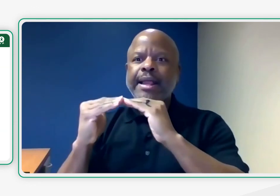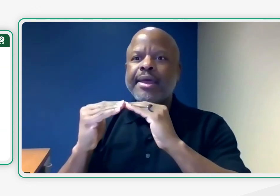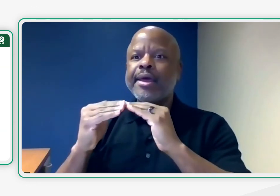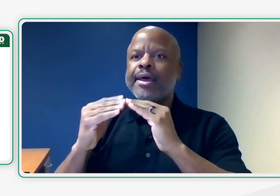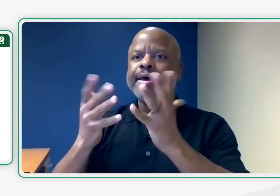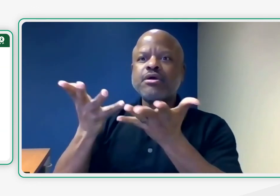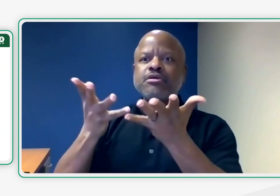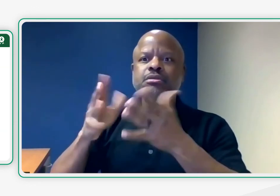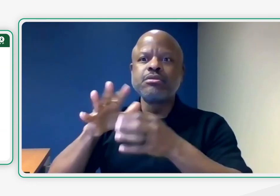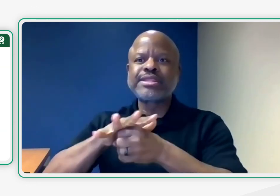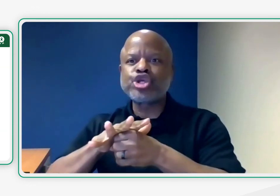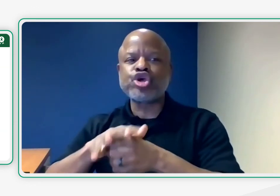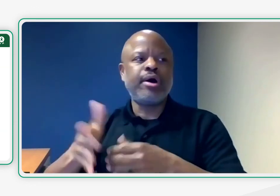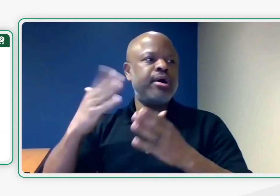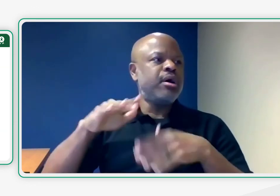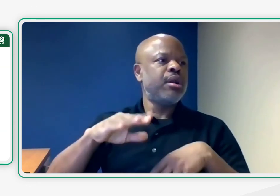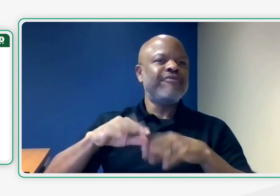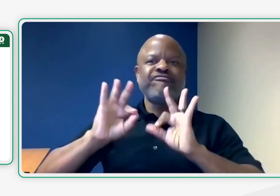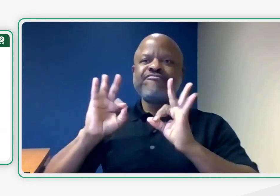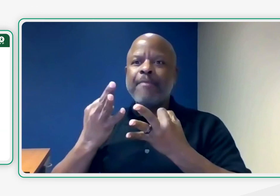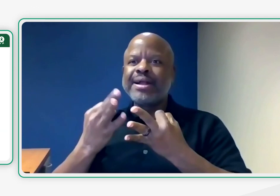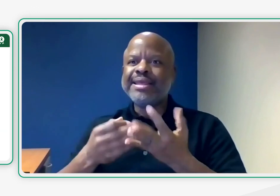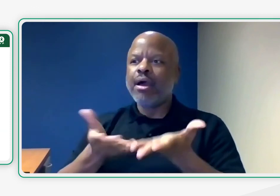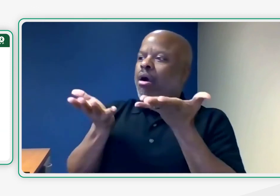The environment is changing. It's a whole new environment.